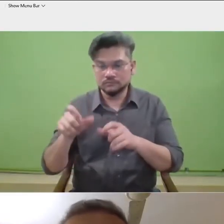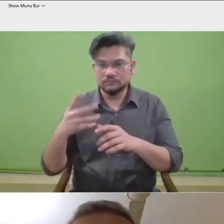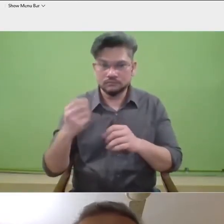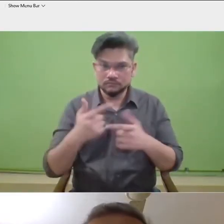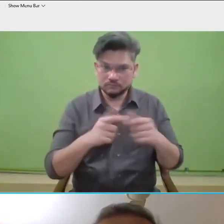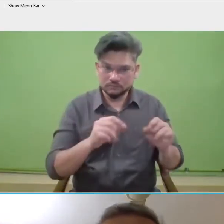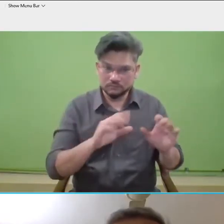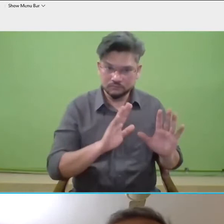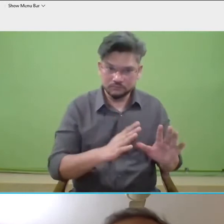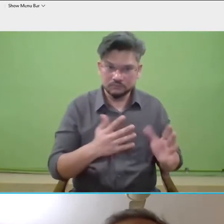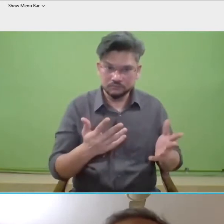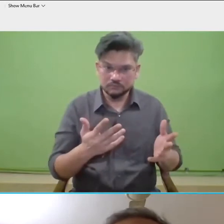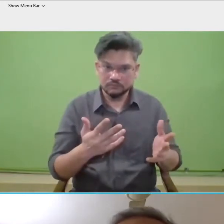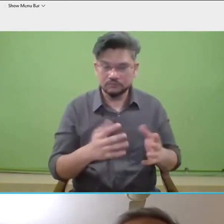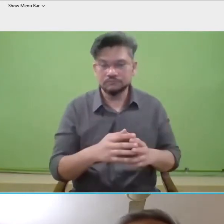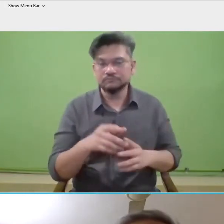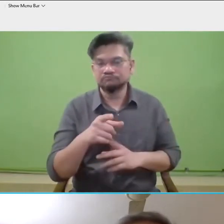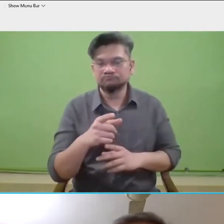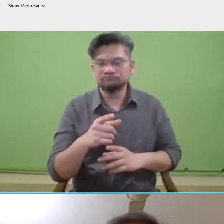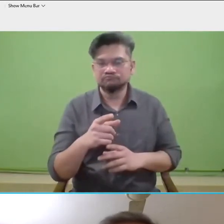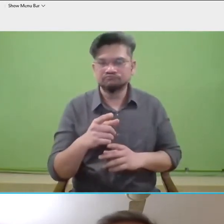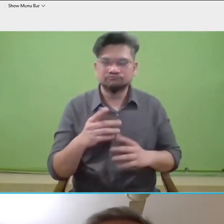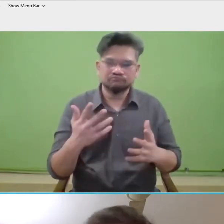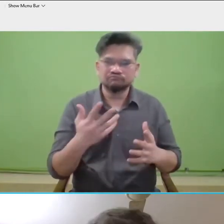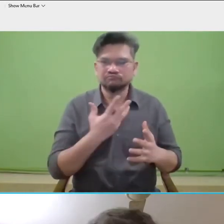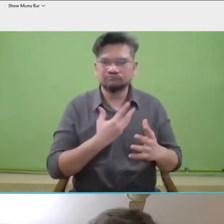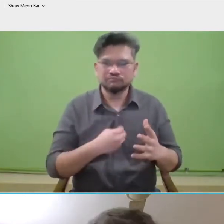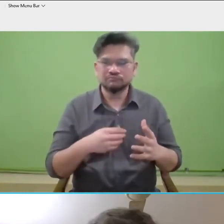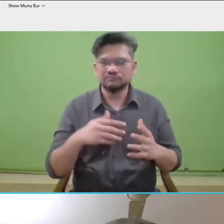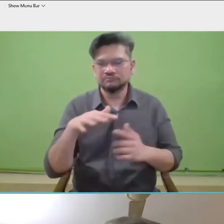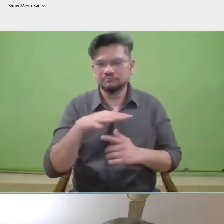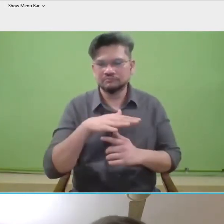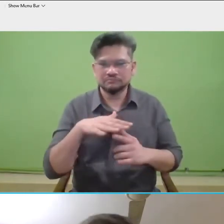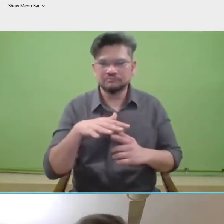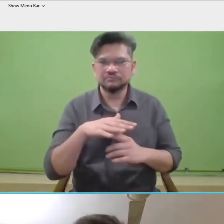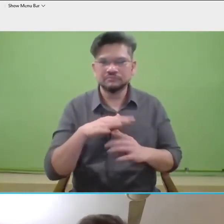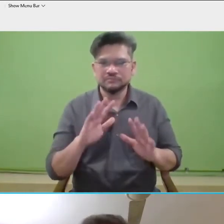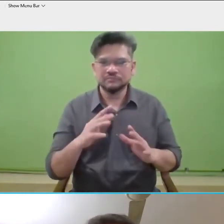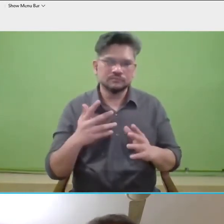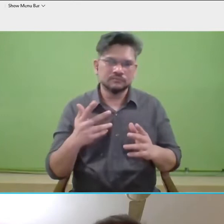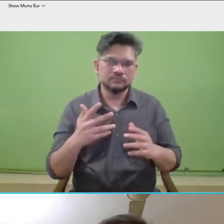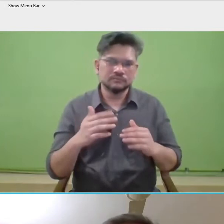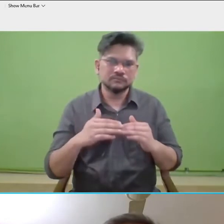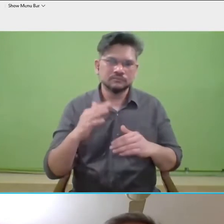yeah that is a very sad sort of situation because of that and that takes me to the whole